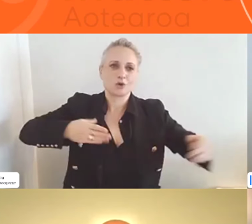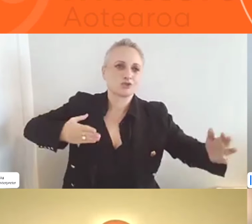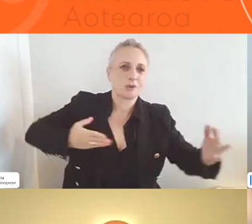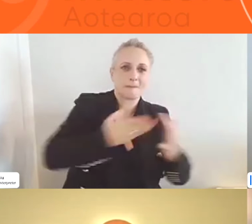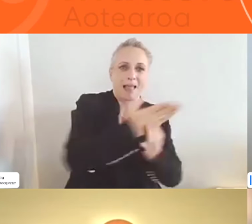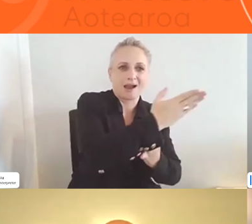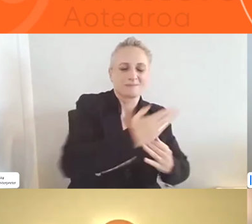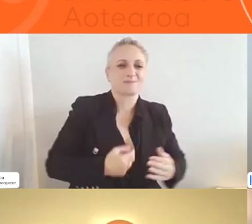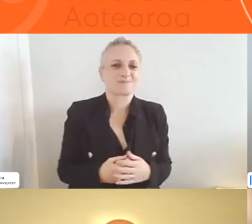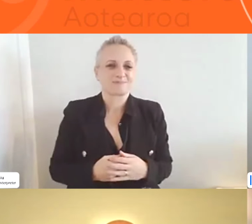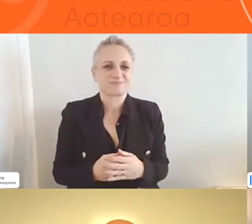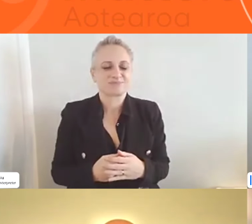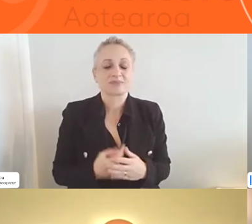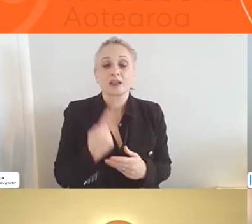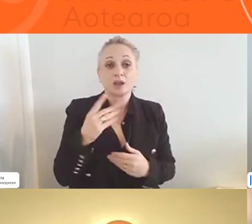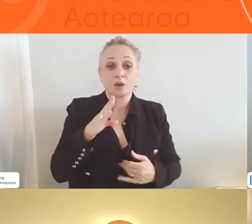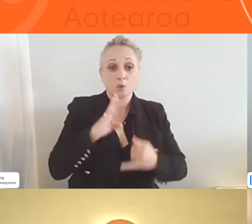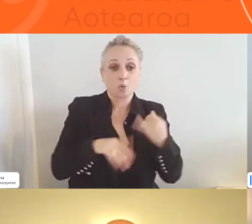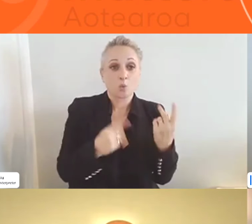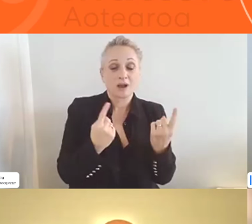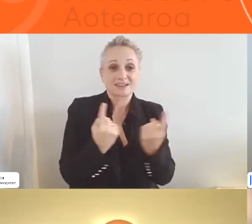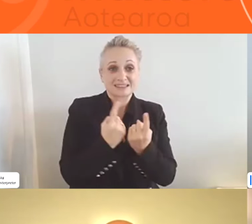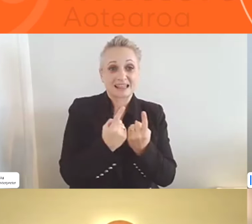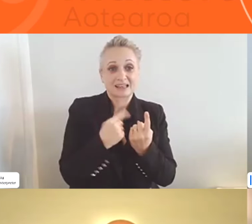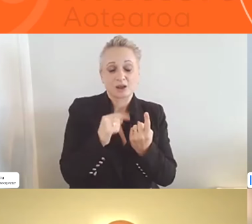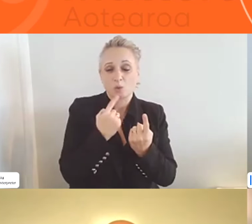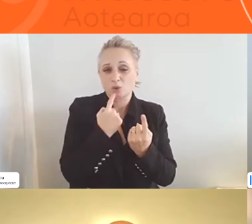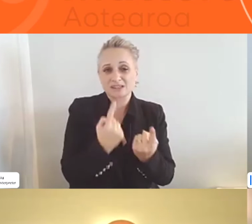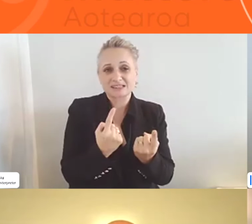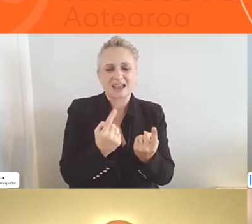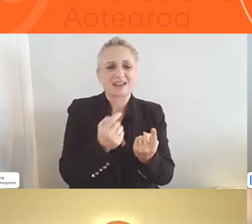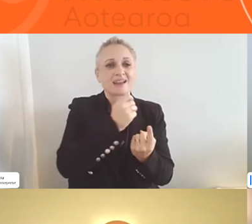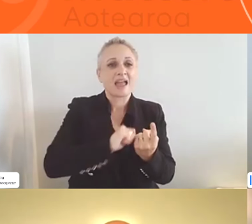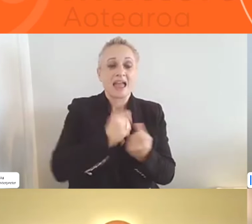last thing to say, is that we've got to get our message out from